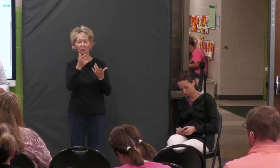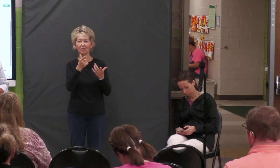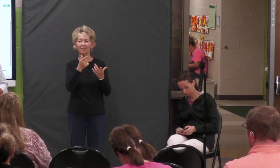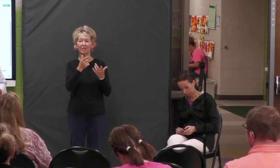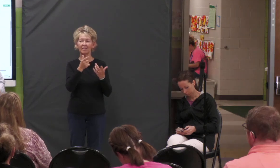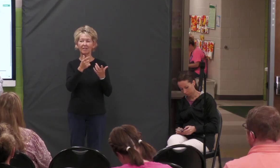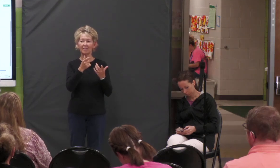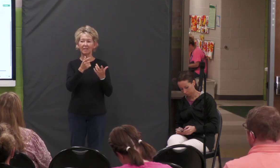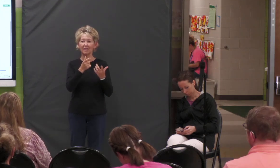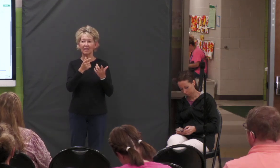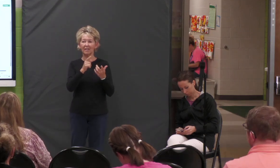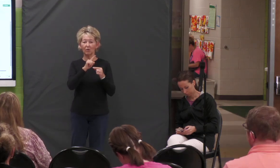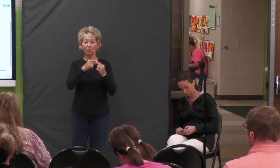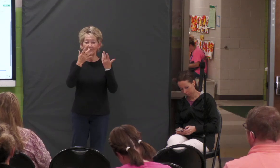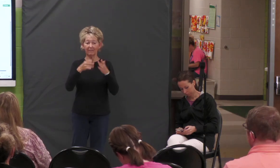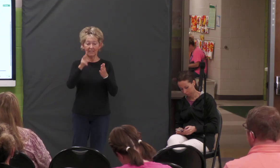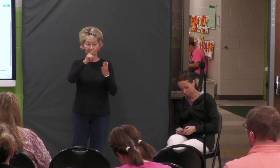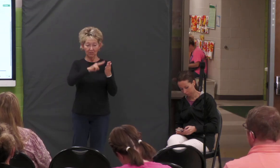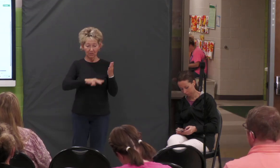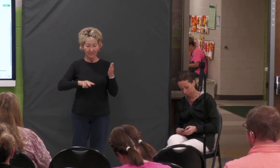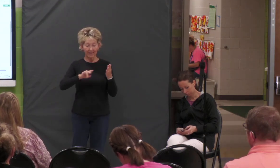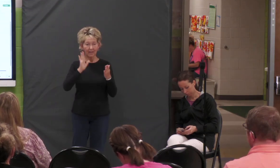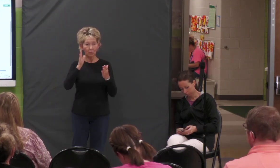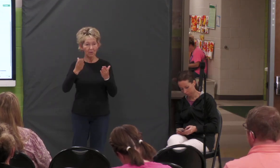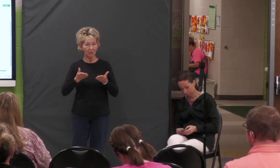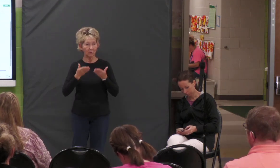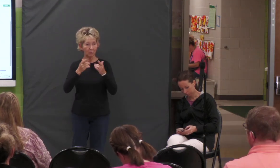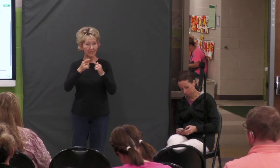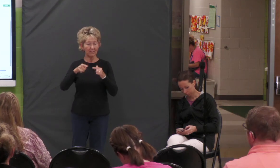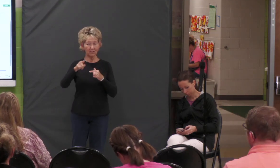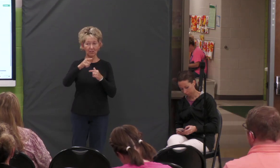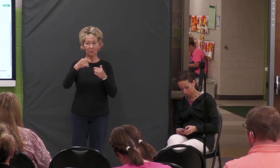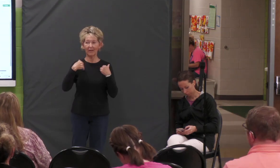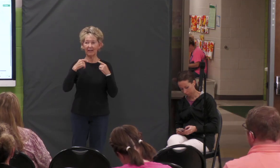as we get through that we'll we'll bring it out to you I have a card you can contact me